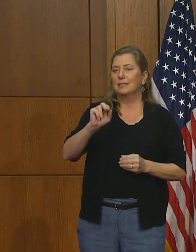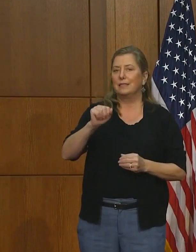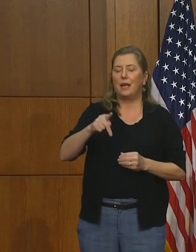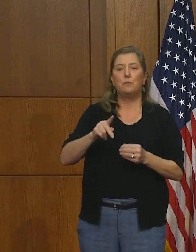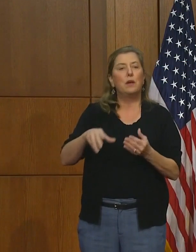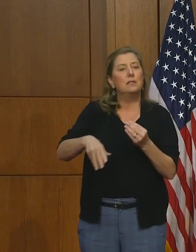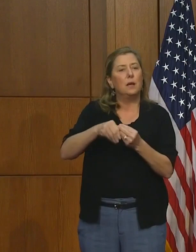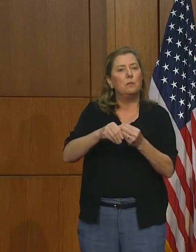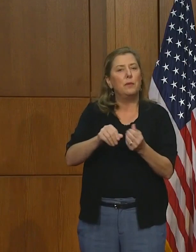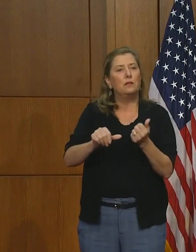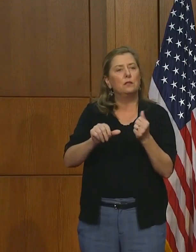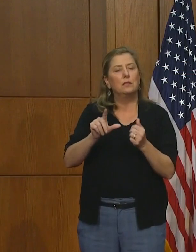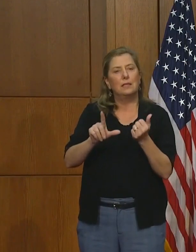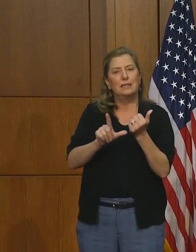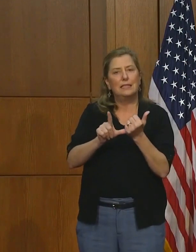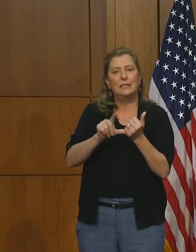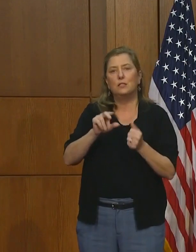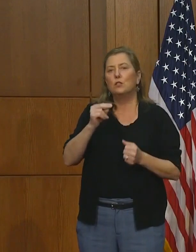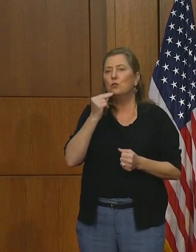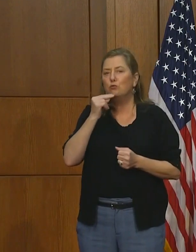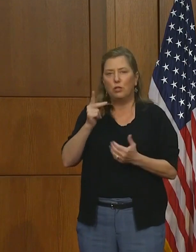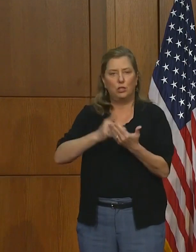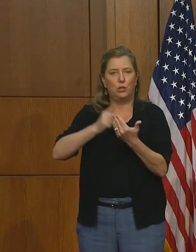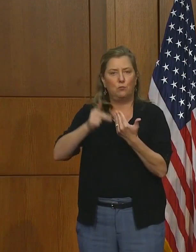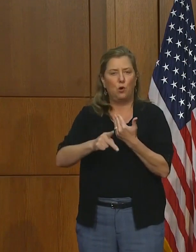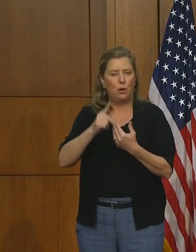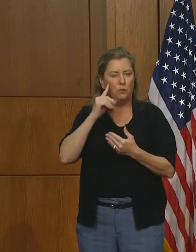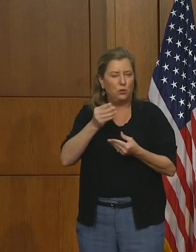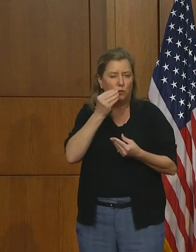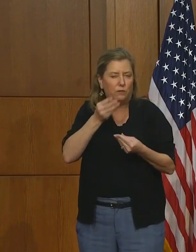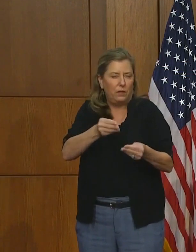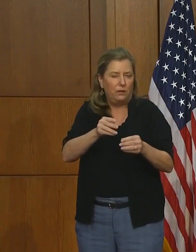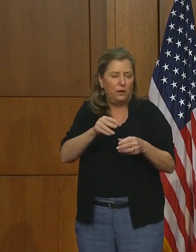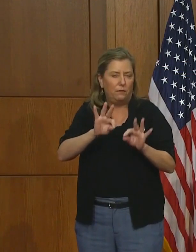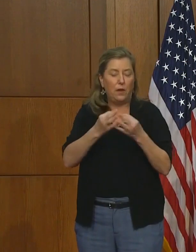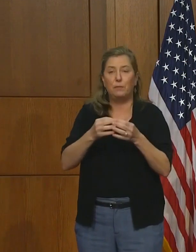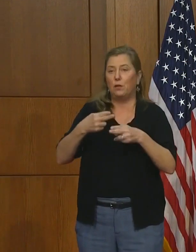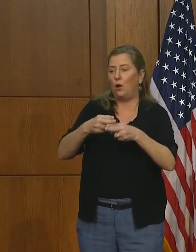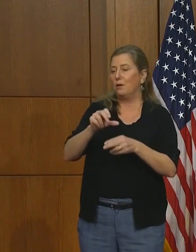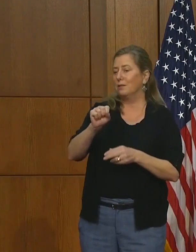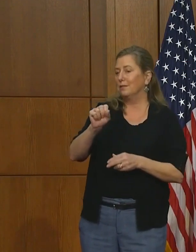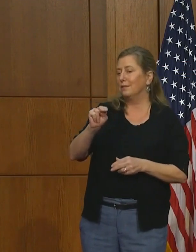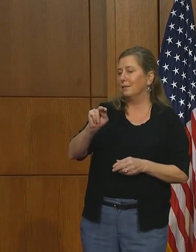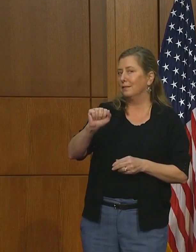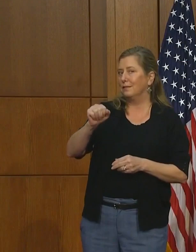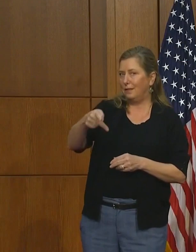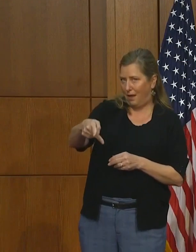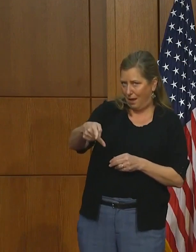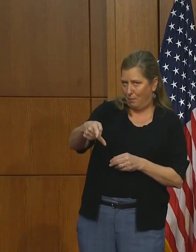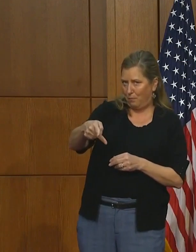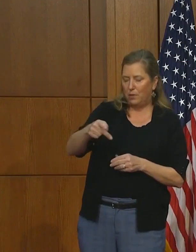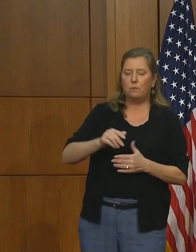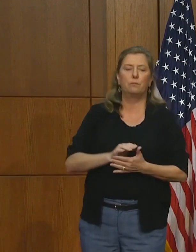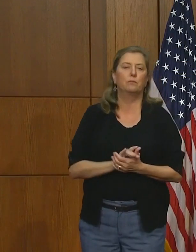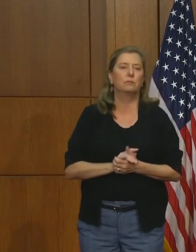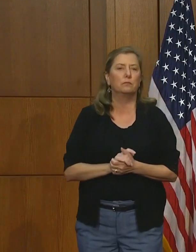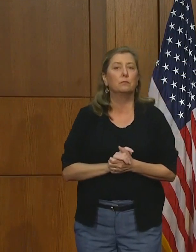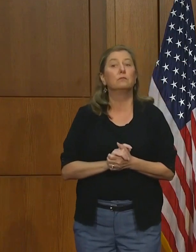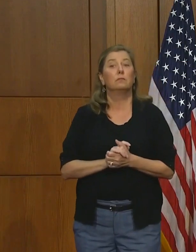RELY ON THE SUPPLEMENTAL NUTRITION ASSISTANCE PROGRAM BENEFITS TO FEED THEIR